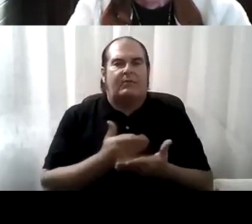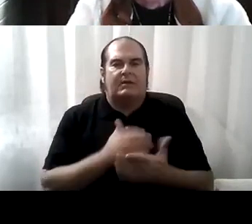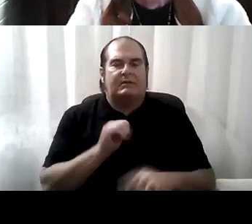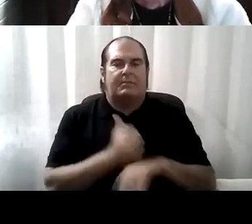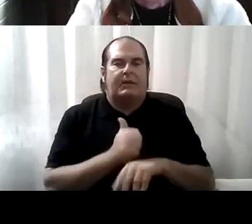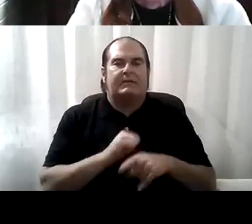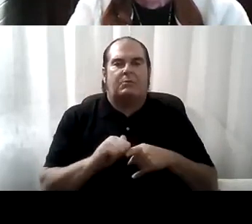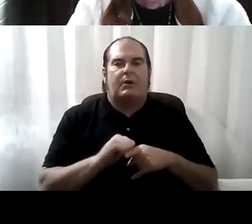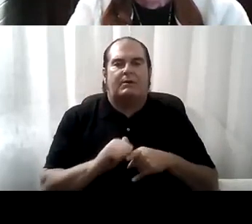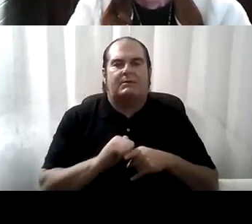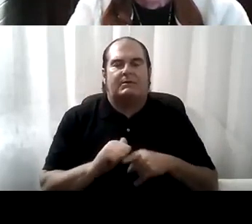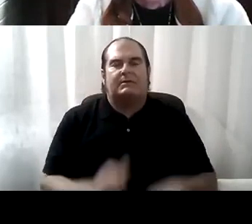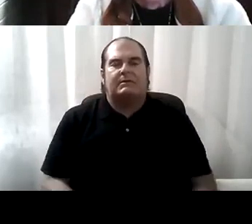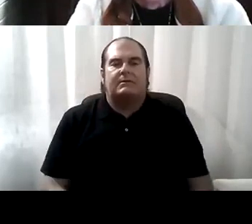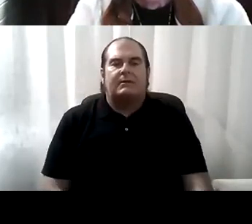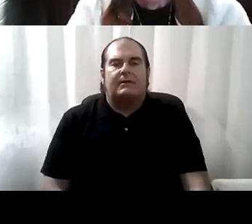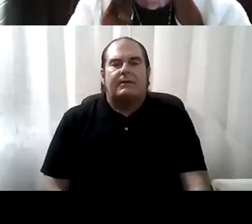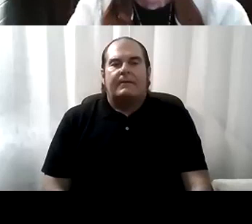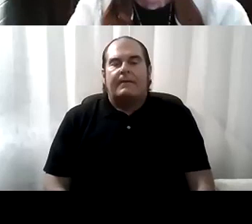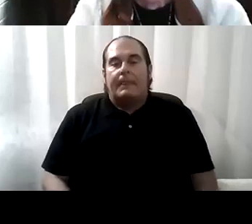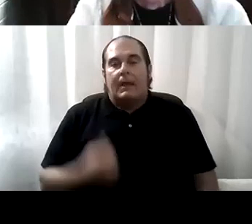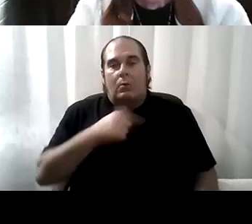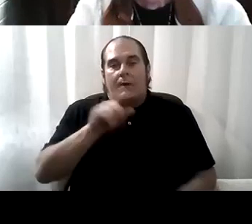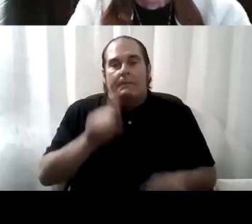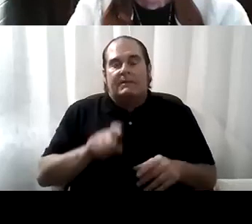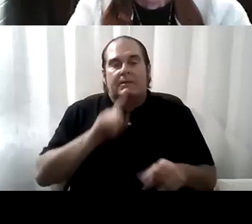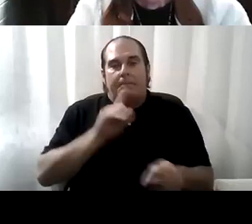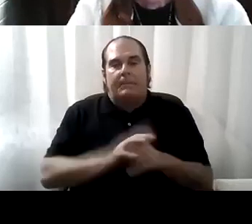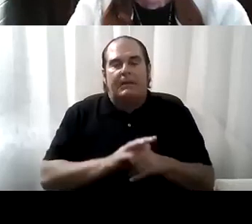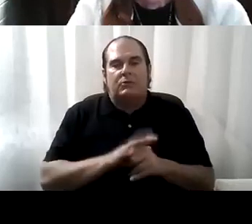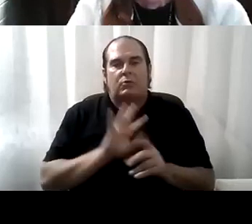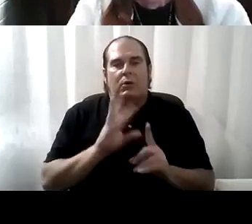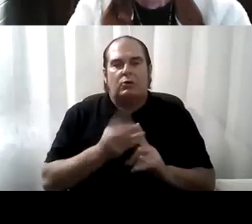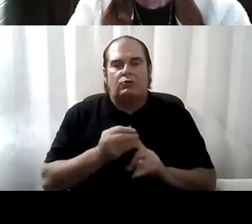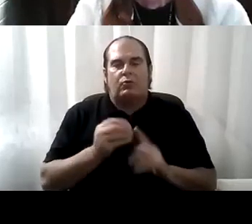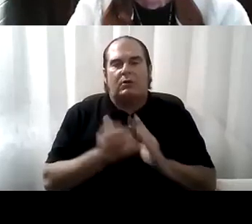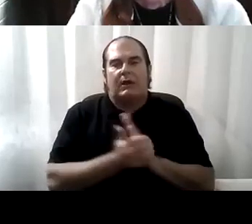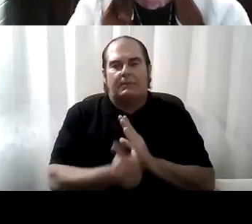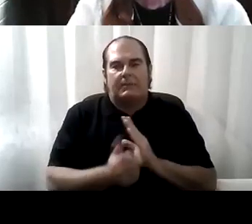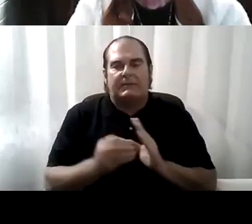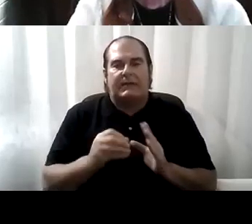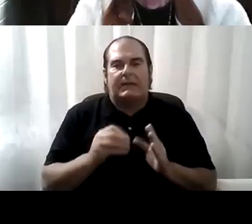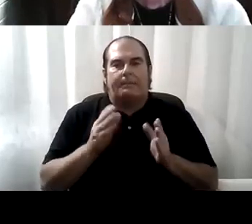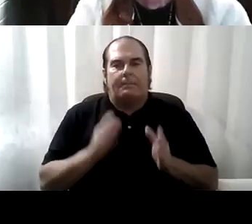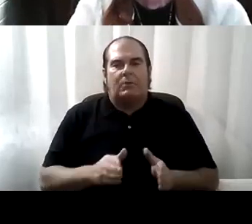You know, we must be committed to cultural competency, and person and family centered care.